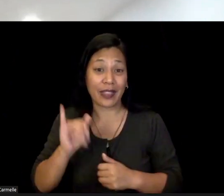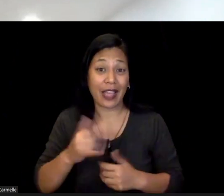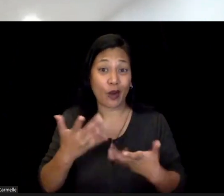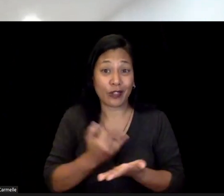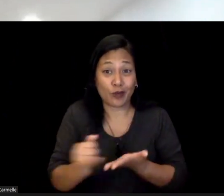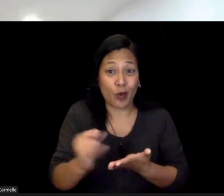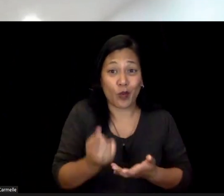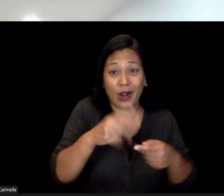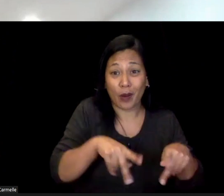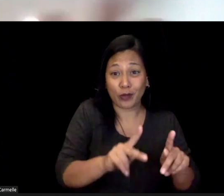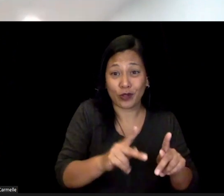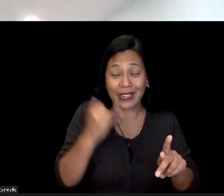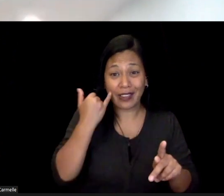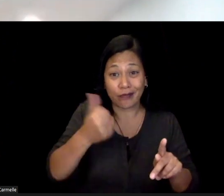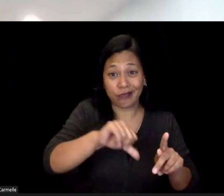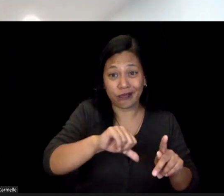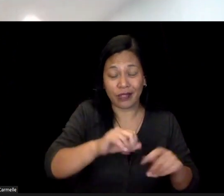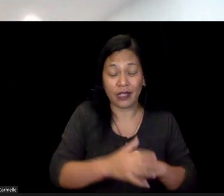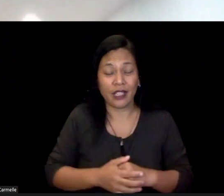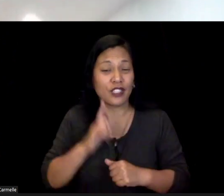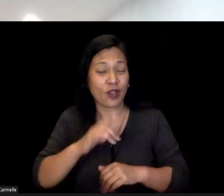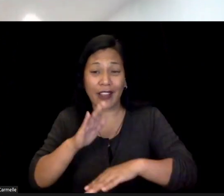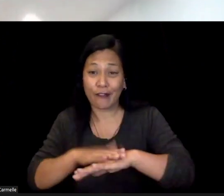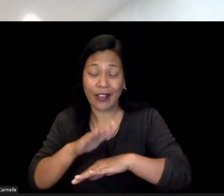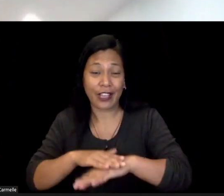So it's just good life advice, read it all the way through and ask questions.